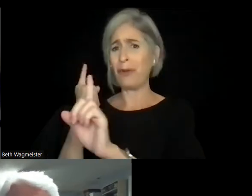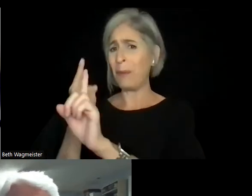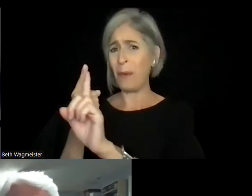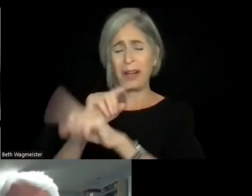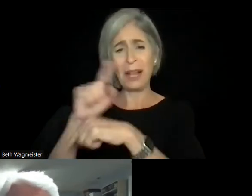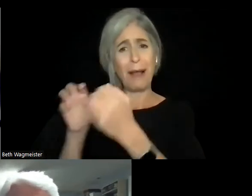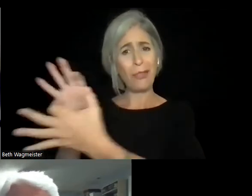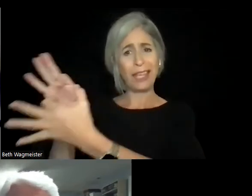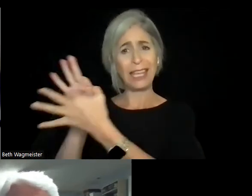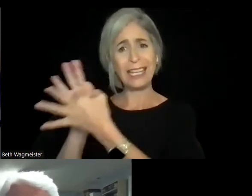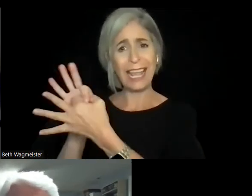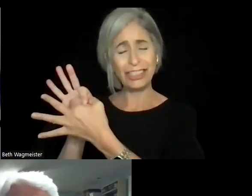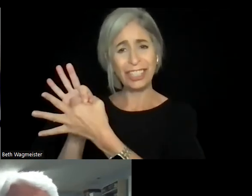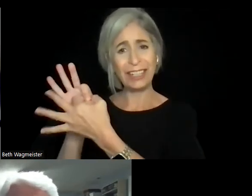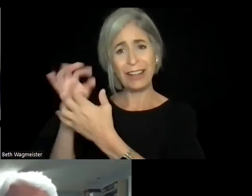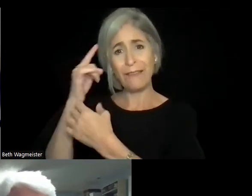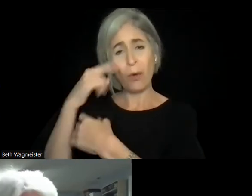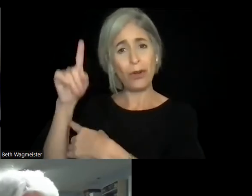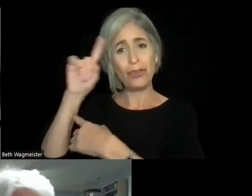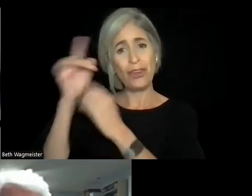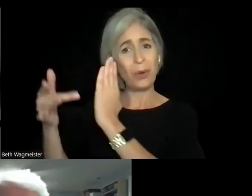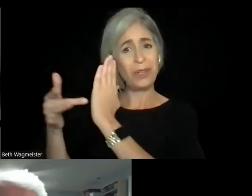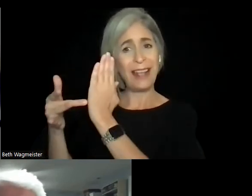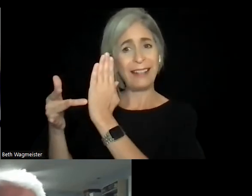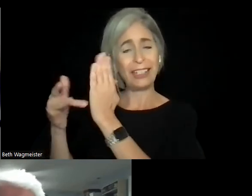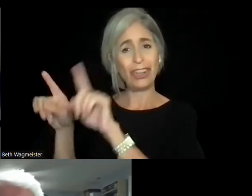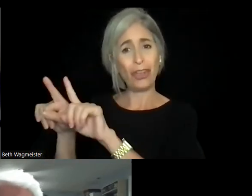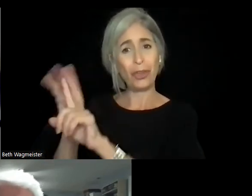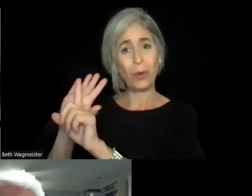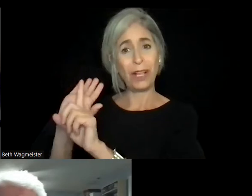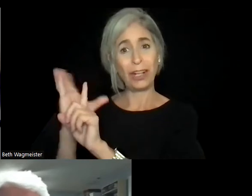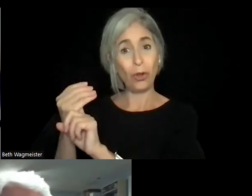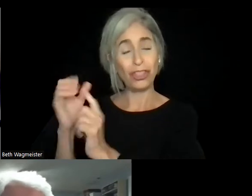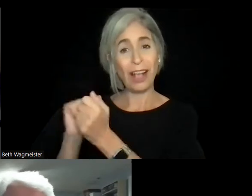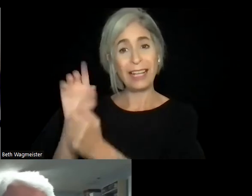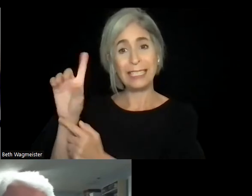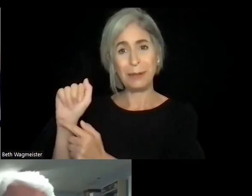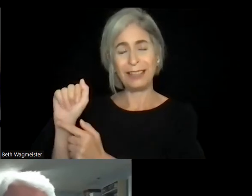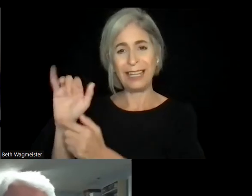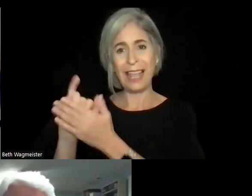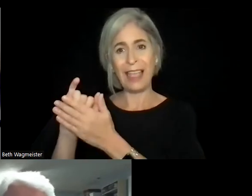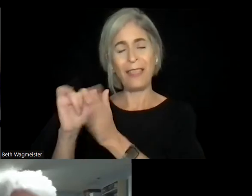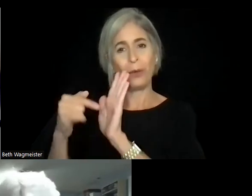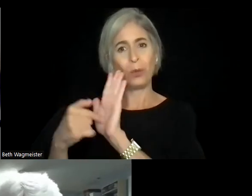skills or abilities. >> MOHAMMED ALI LOUTFY: Thank you, Tom. Excellent point about the